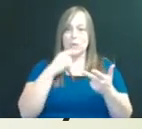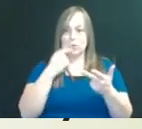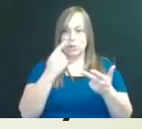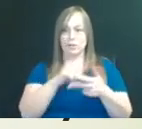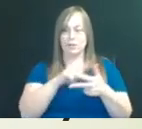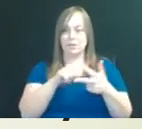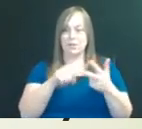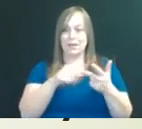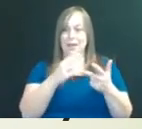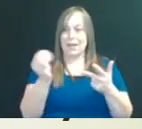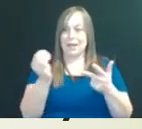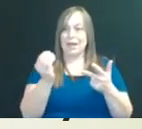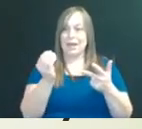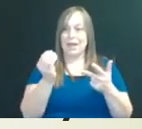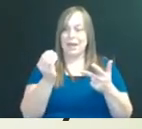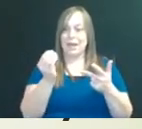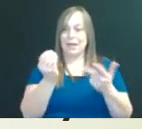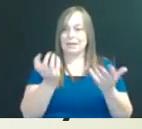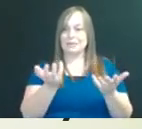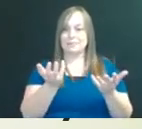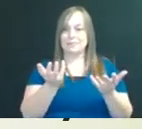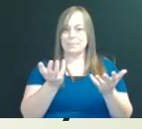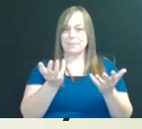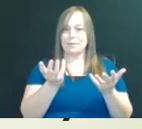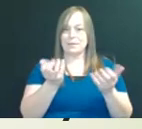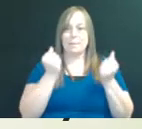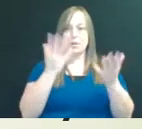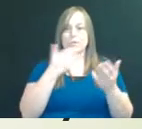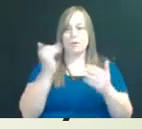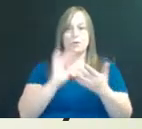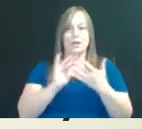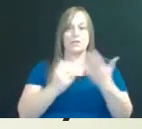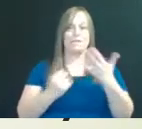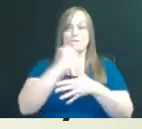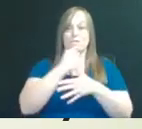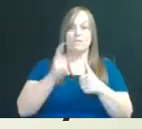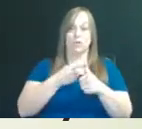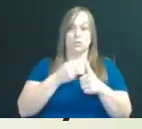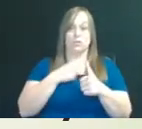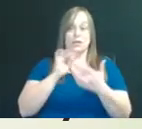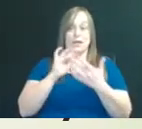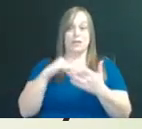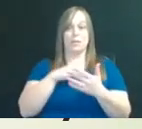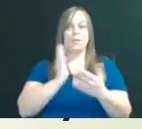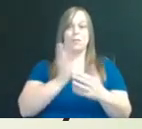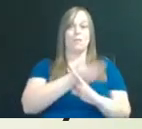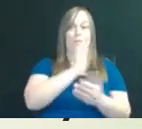and it's much better to come to us first before you file for due process.